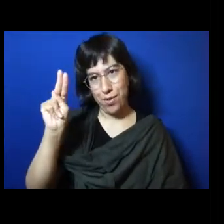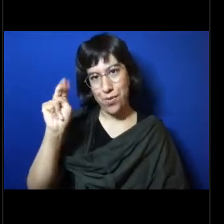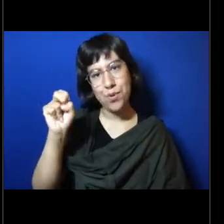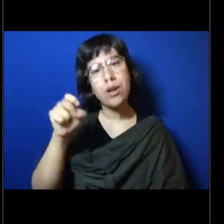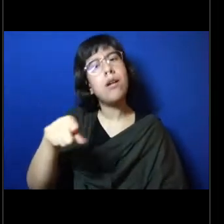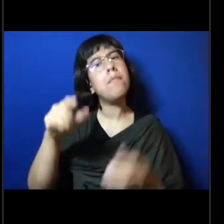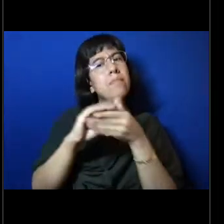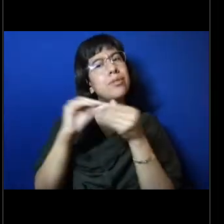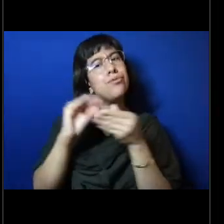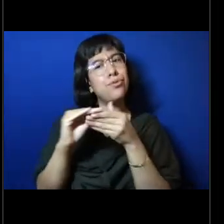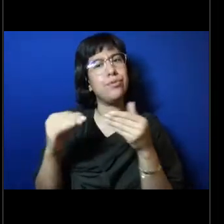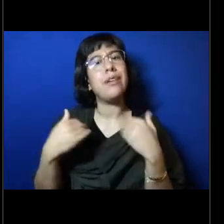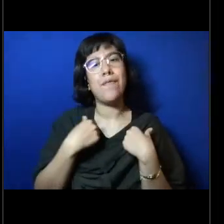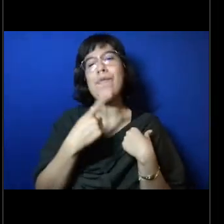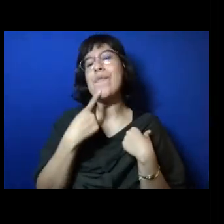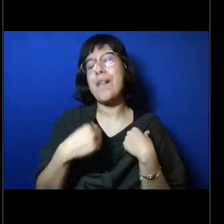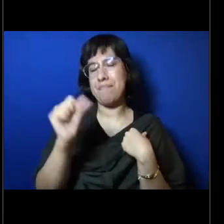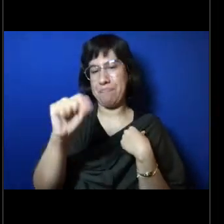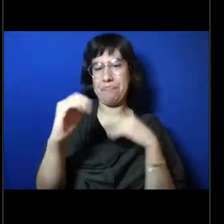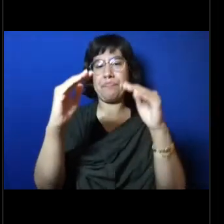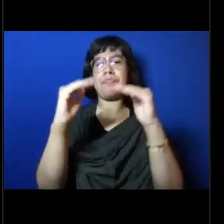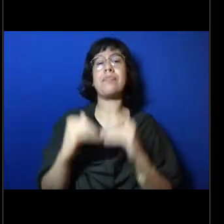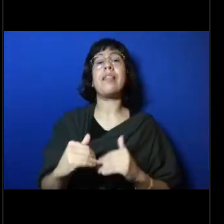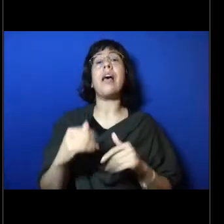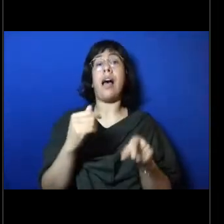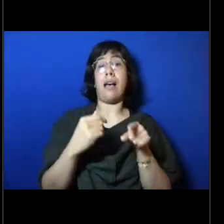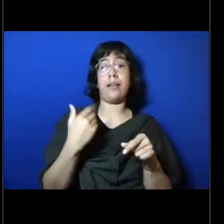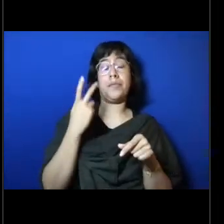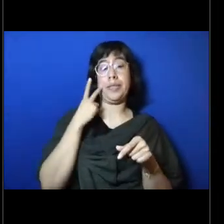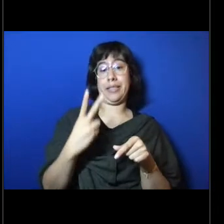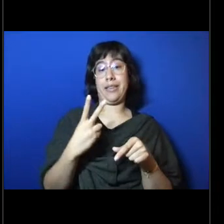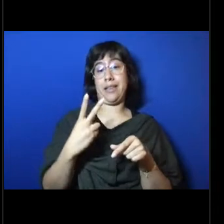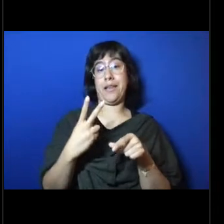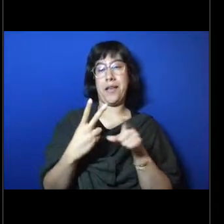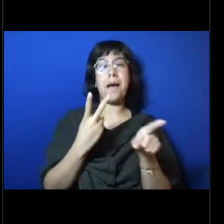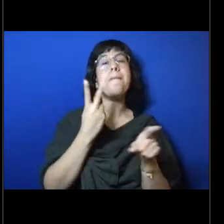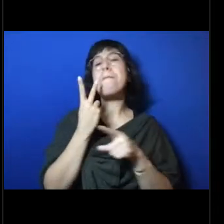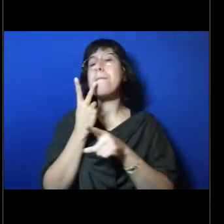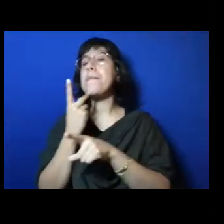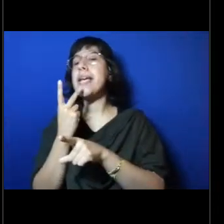And then on the bottom, there's a green, there's a pink abalone, sorry.